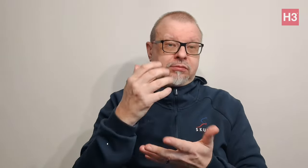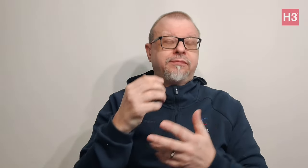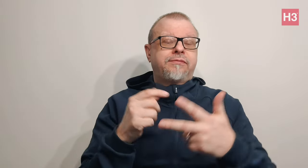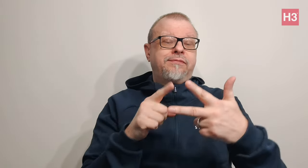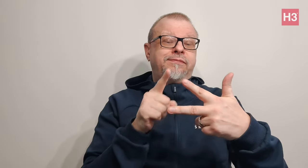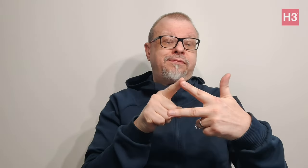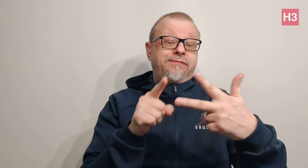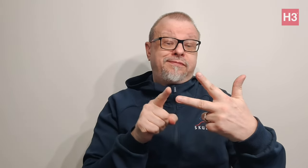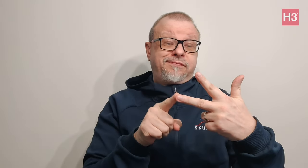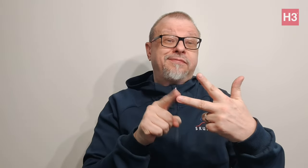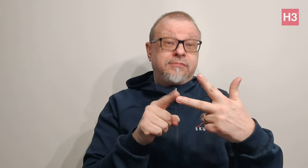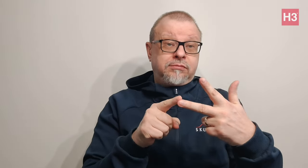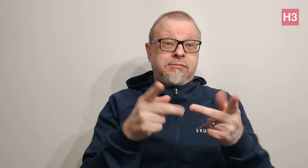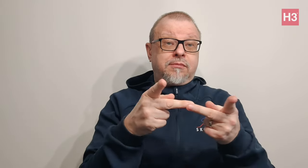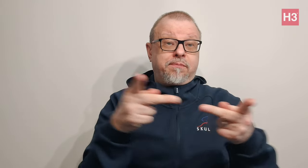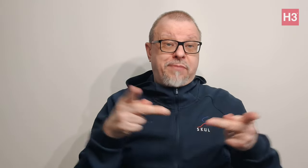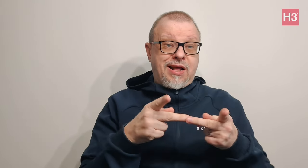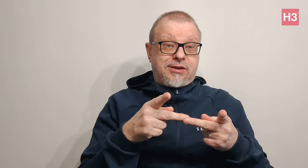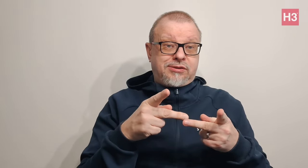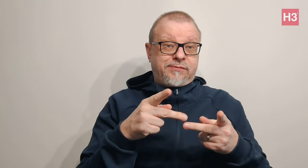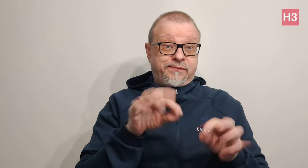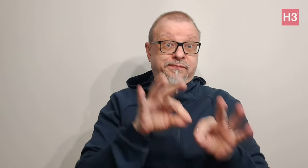And, thirdly, the sudden change of venues from Ankara to Erzurum